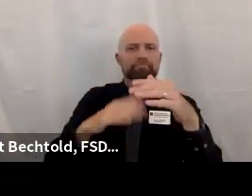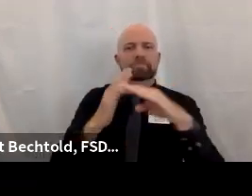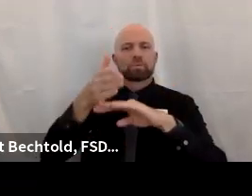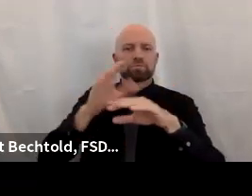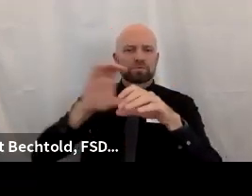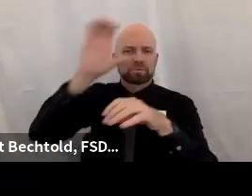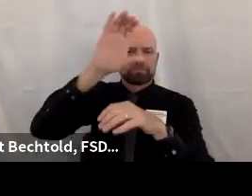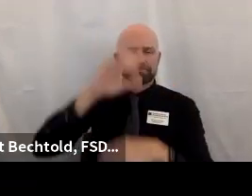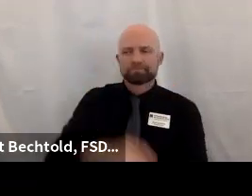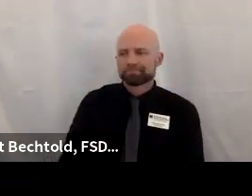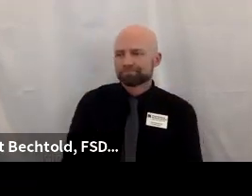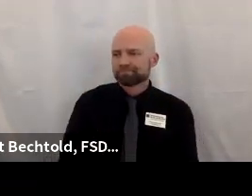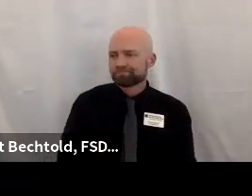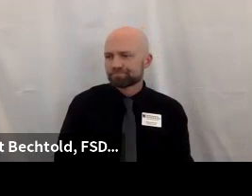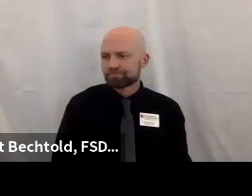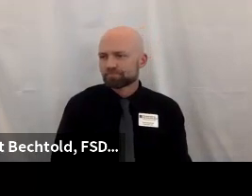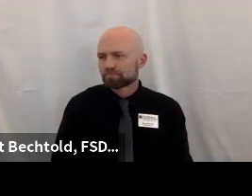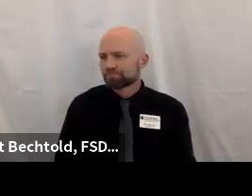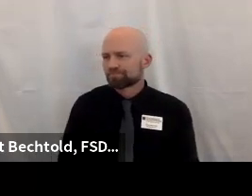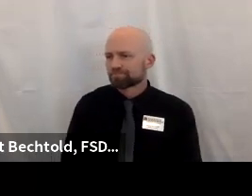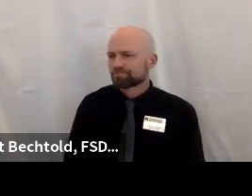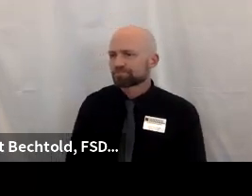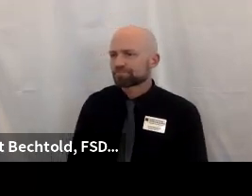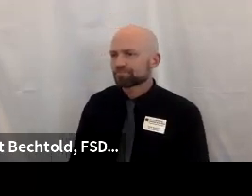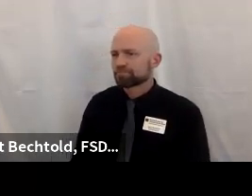The PRE is on the bottom. The POST is on the top.